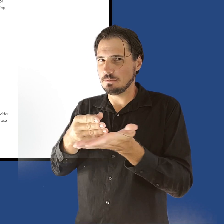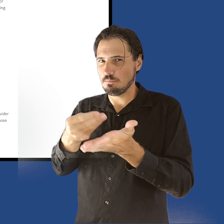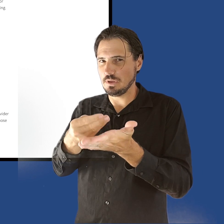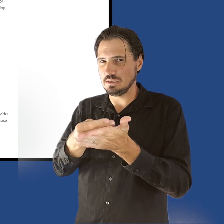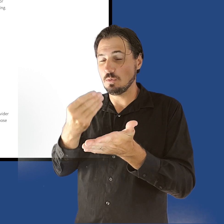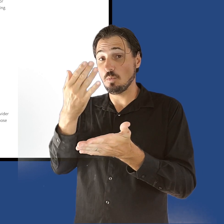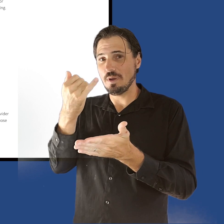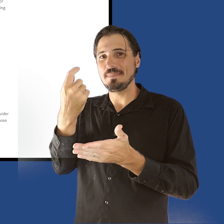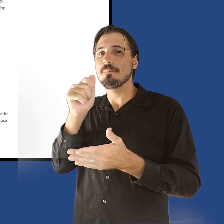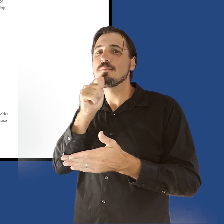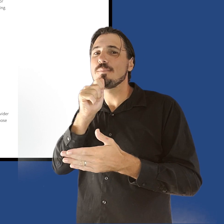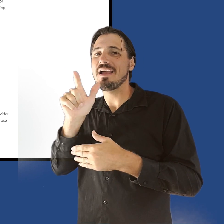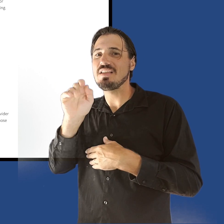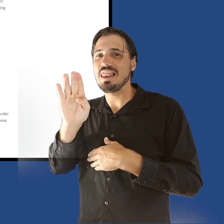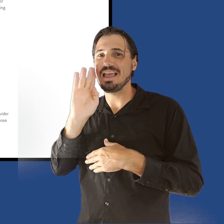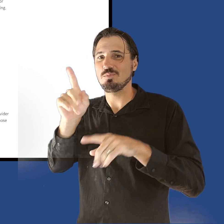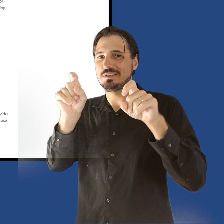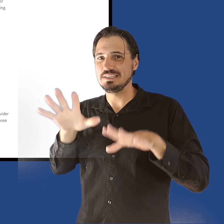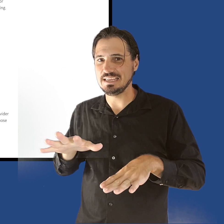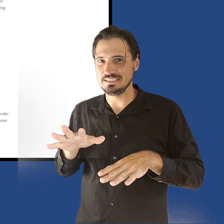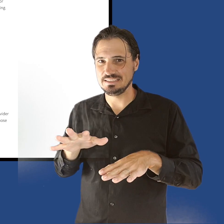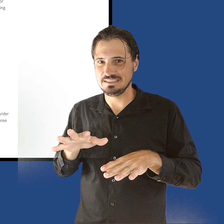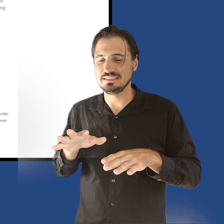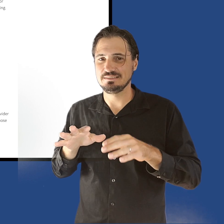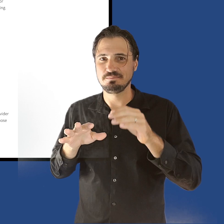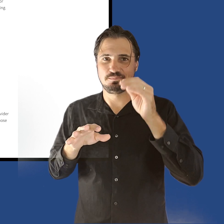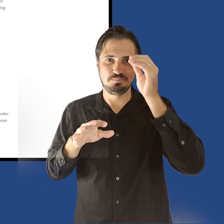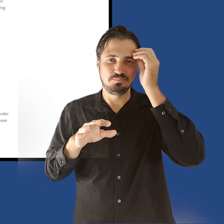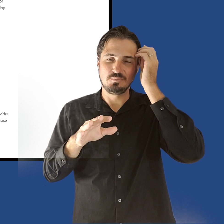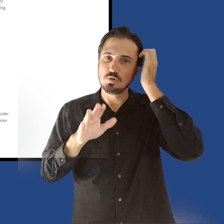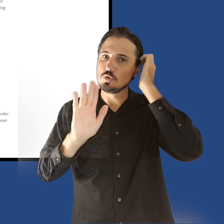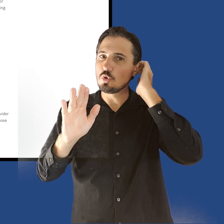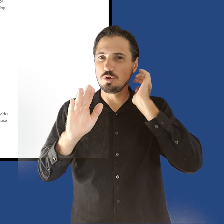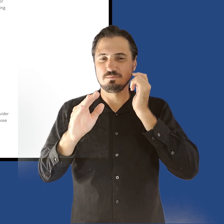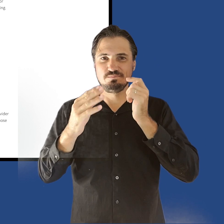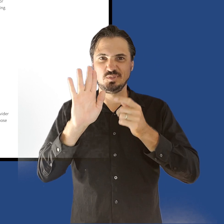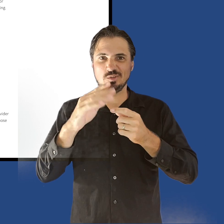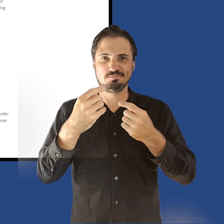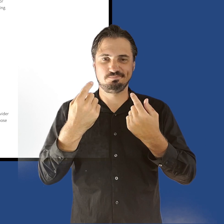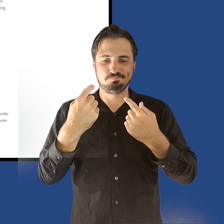The lab will handle billing directly with patients, including those who do not have insurance.